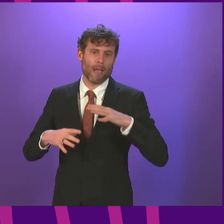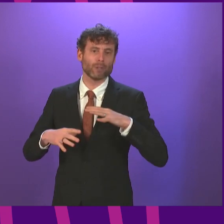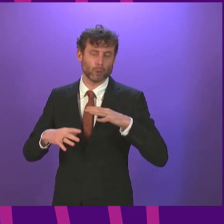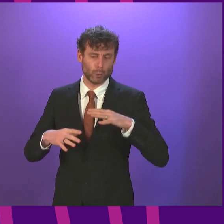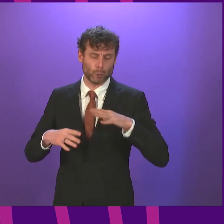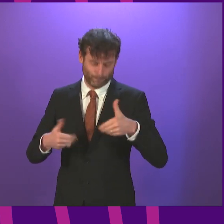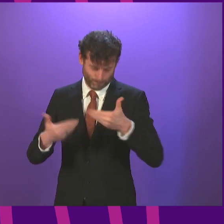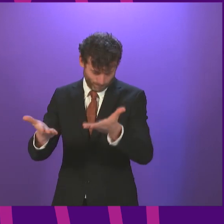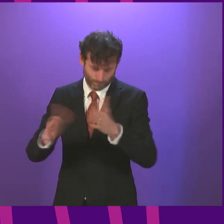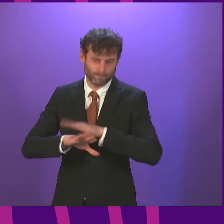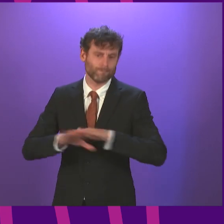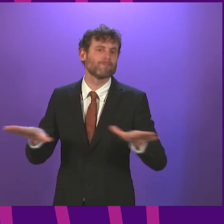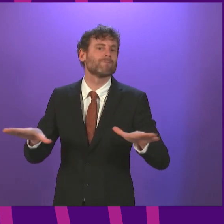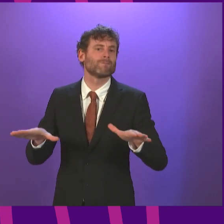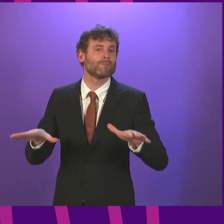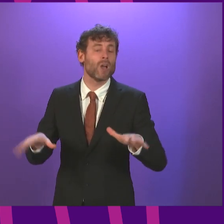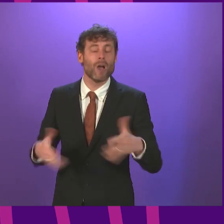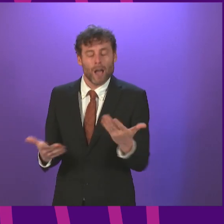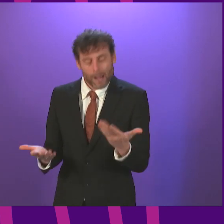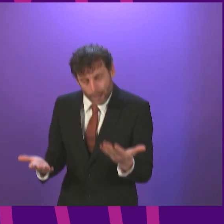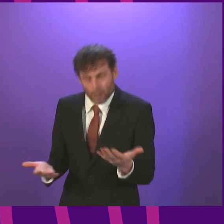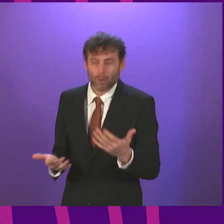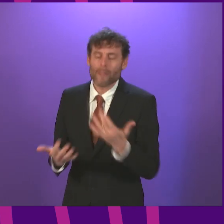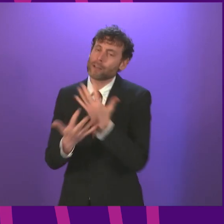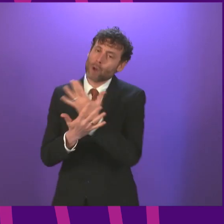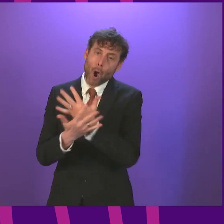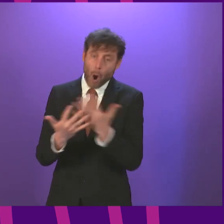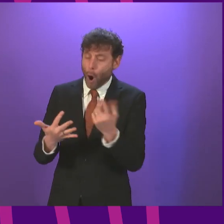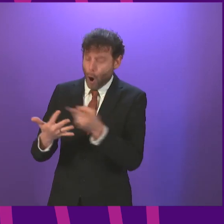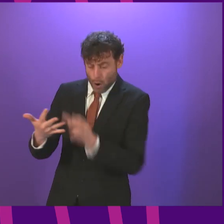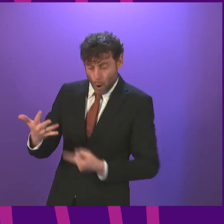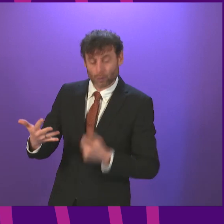There is lots and lots that I and the Government have to reflect on, and I am absolutely determined